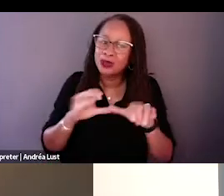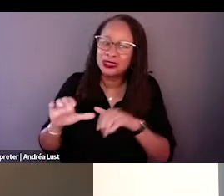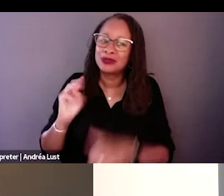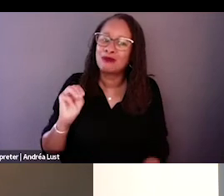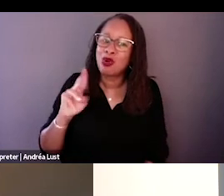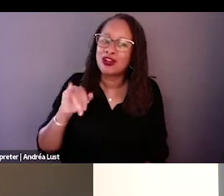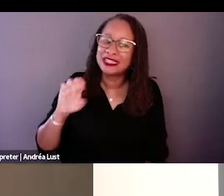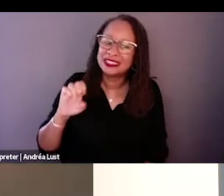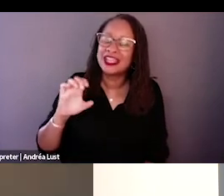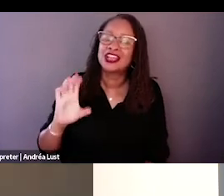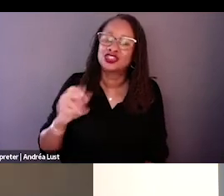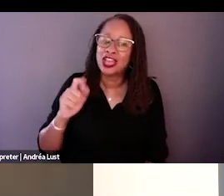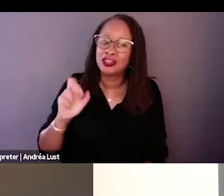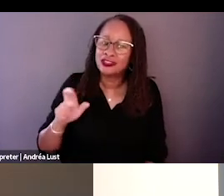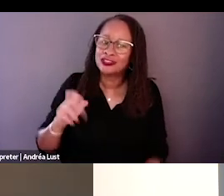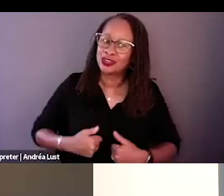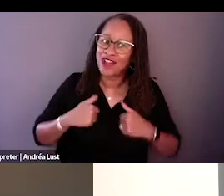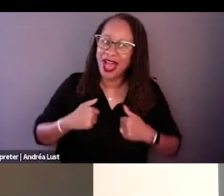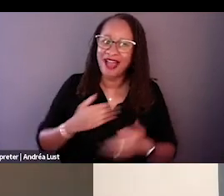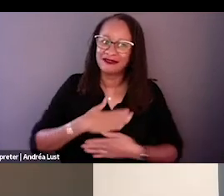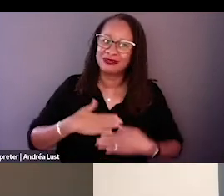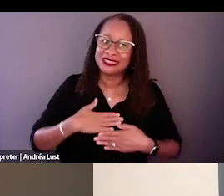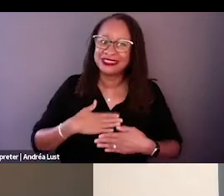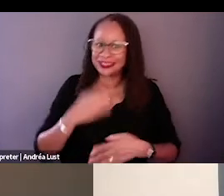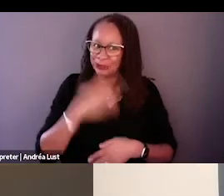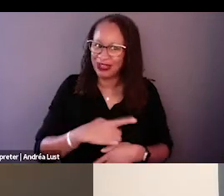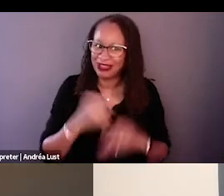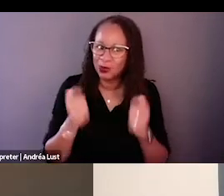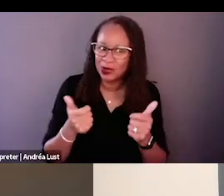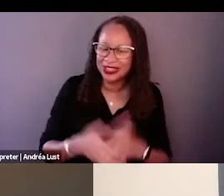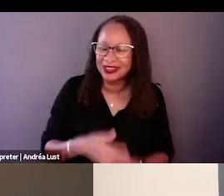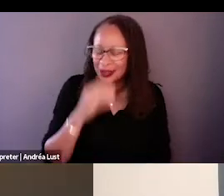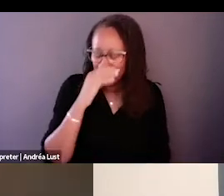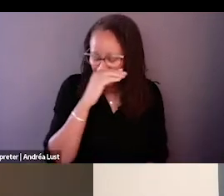things that make you like, oh my god, all the time.